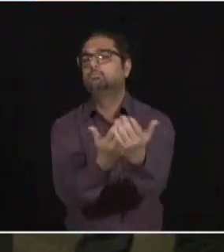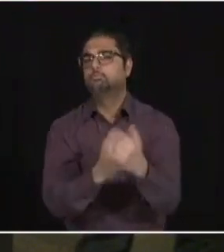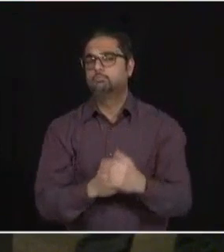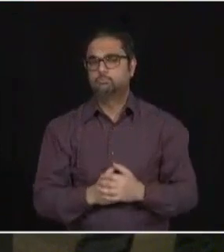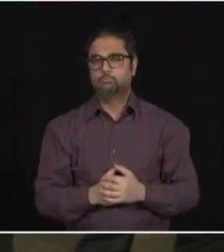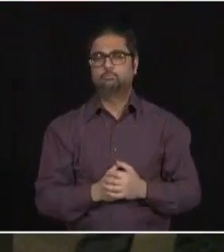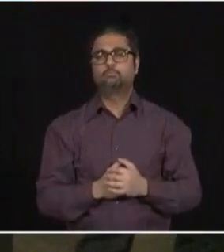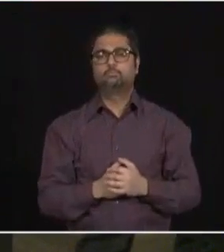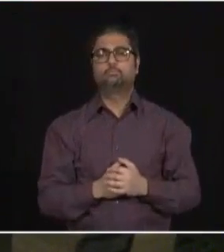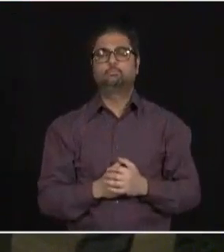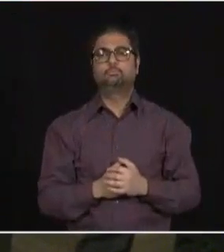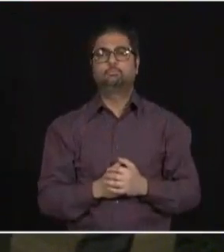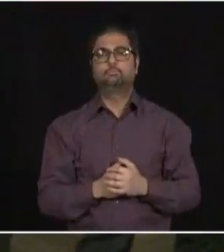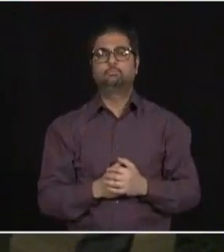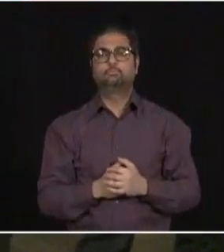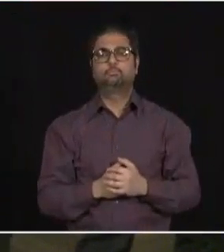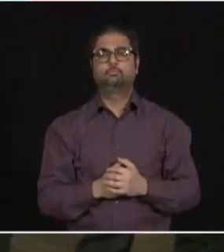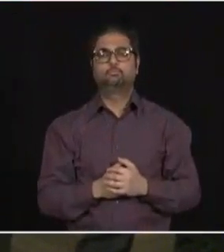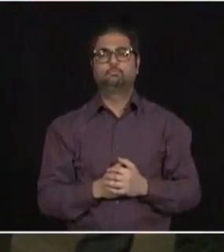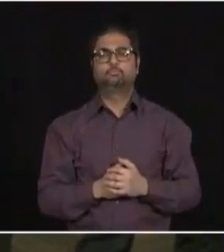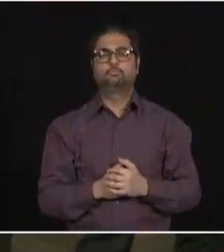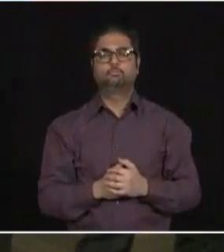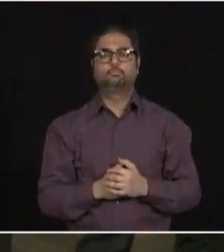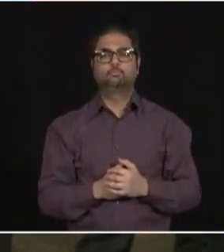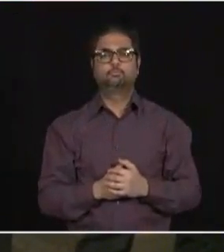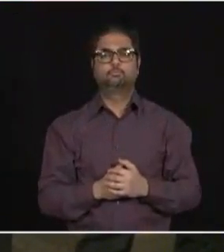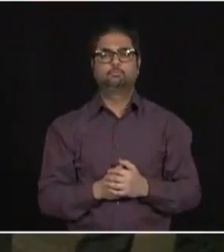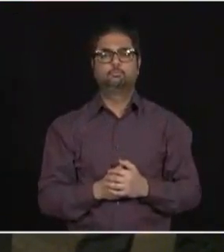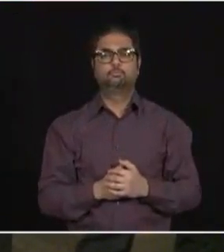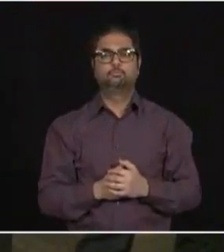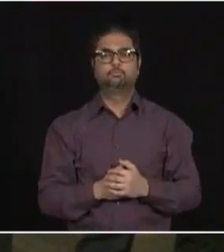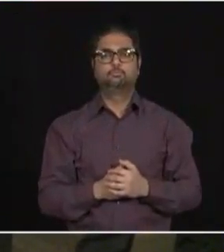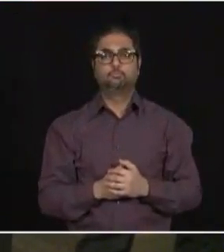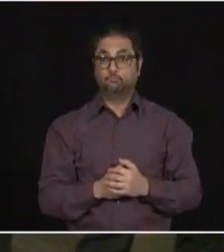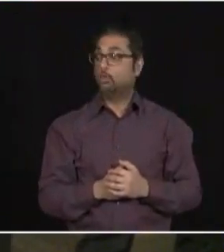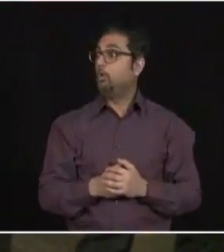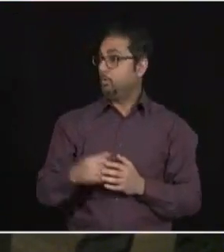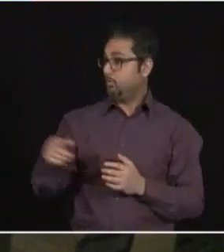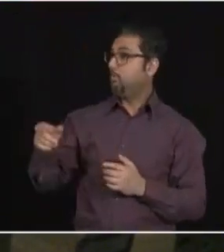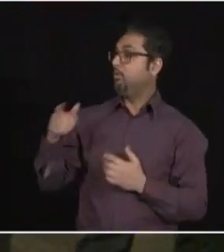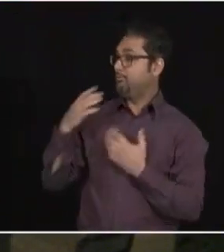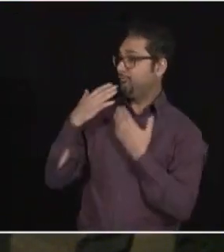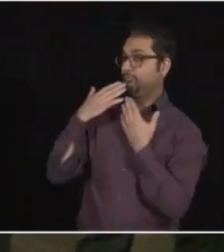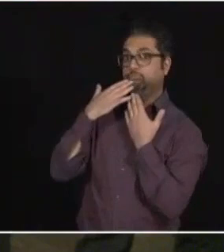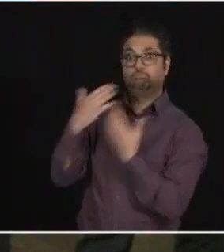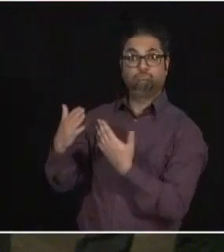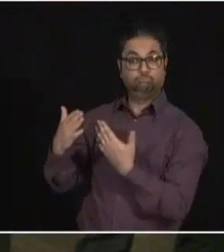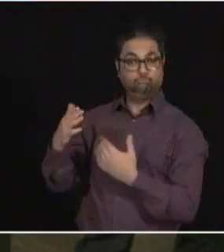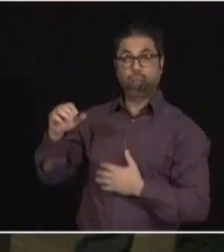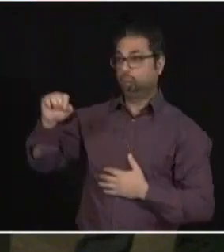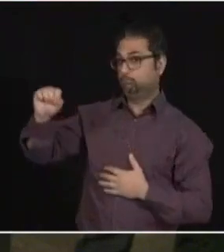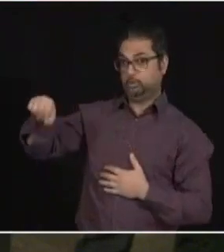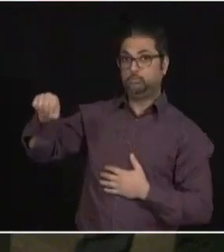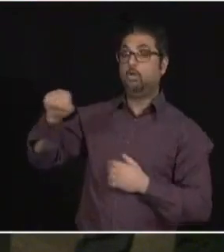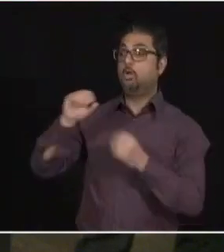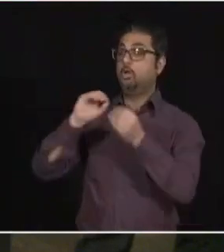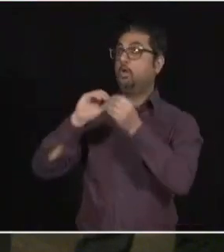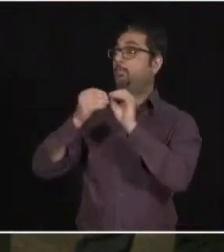for the question. We're seeing a gradual downward slope in the public domain and the lower we get, the